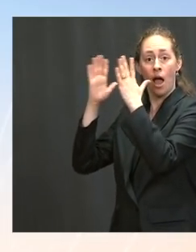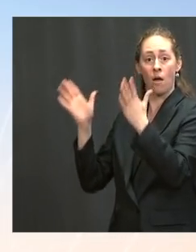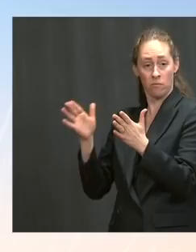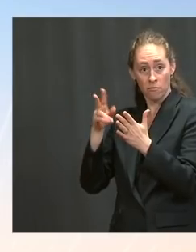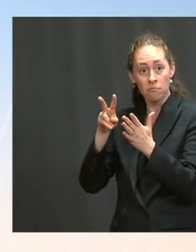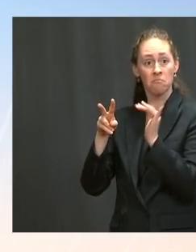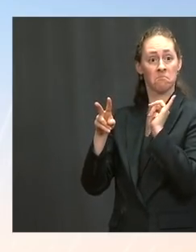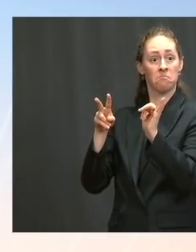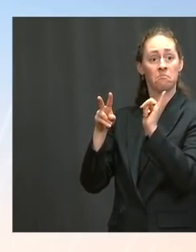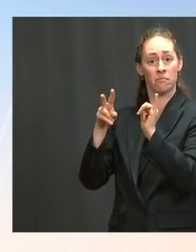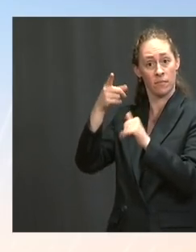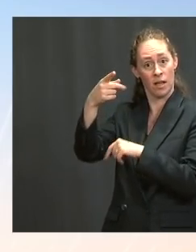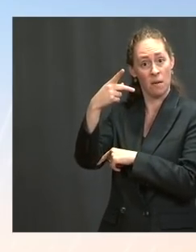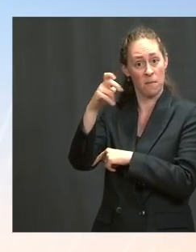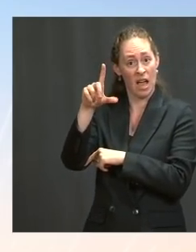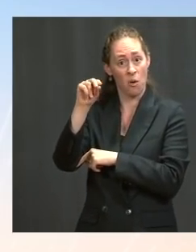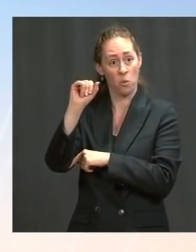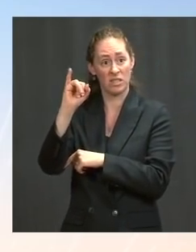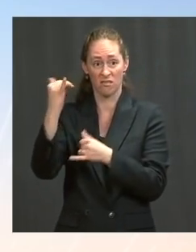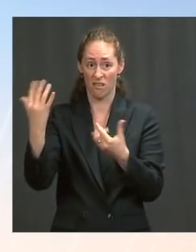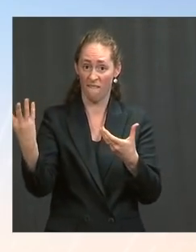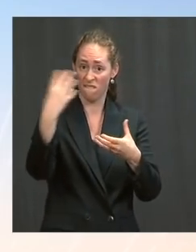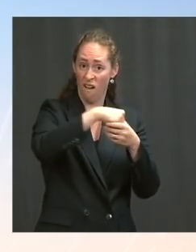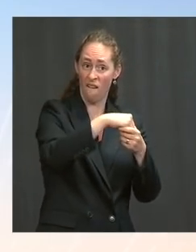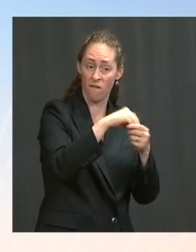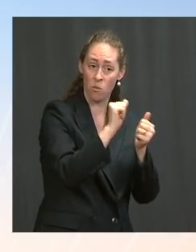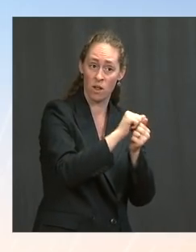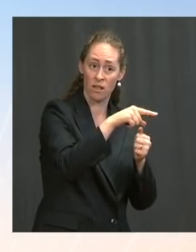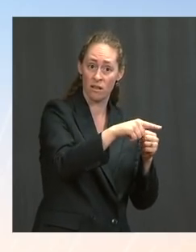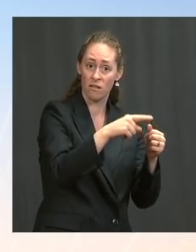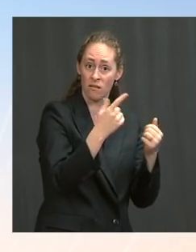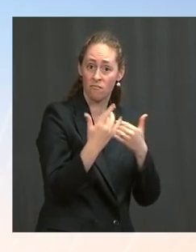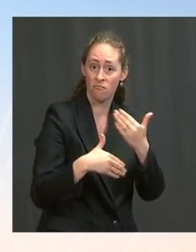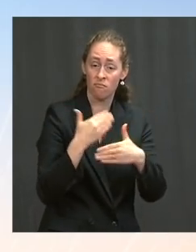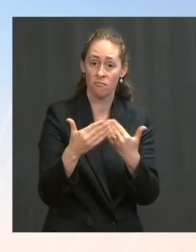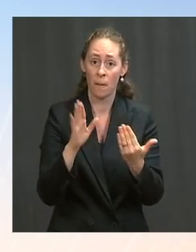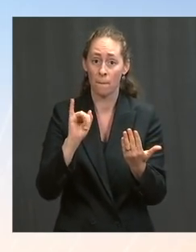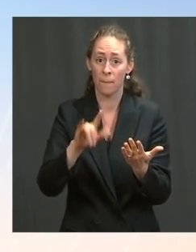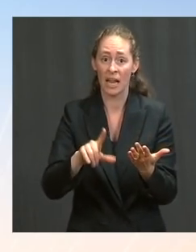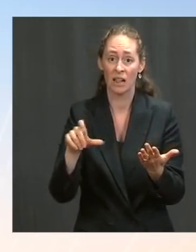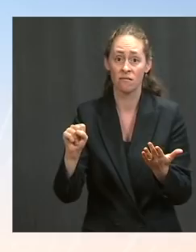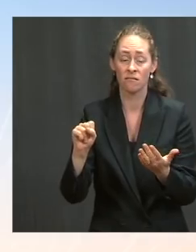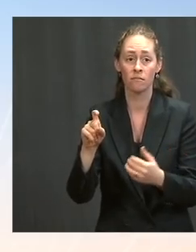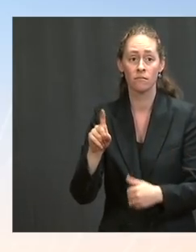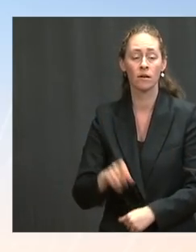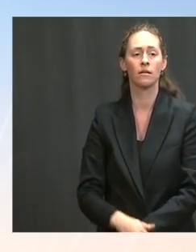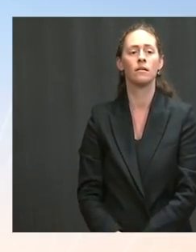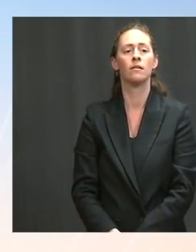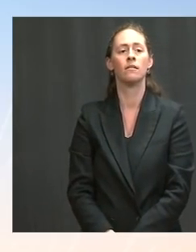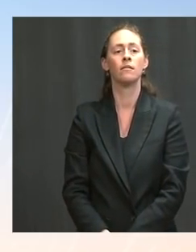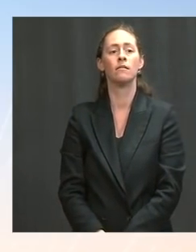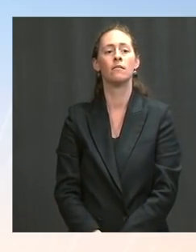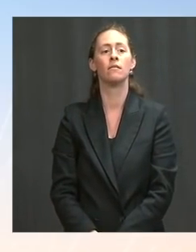that President Biden is taking? Ms. Psaki: Look, I think the most effective role -- most impactful role, I should say -- that the President thinks he can play --